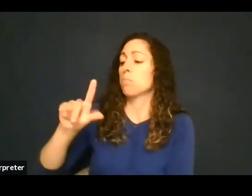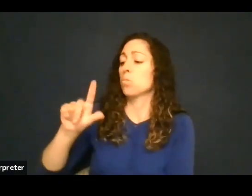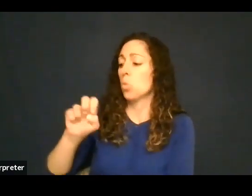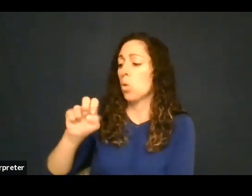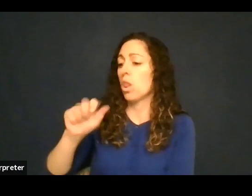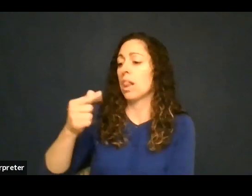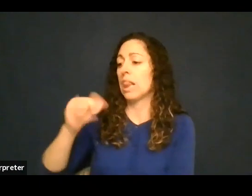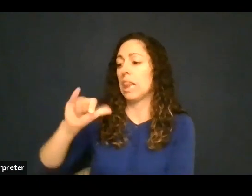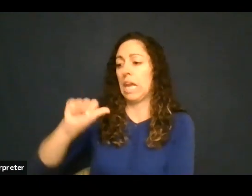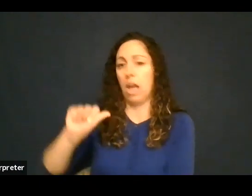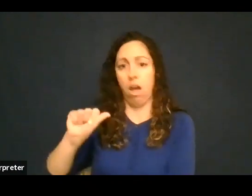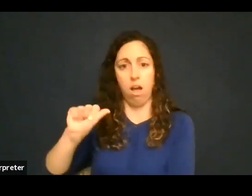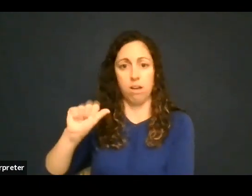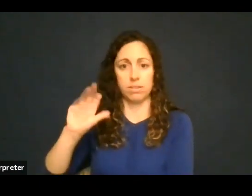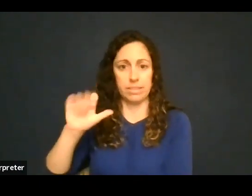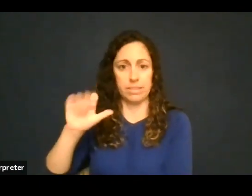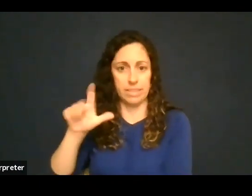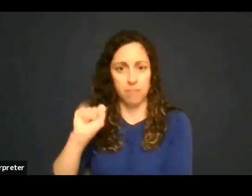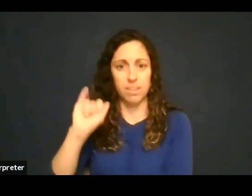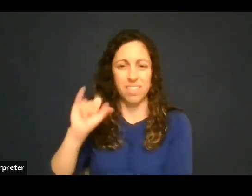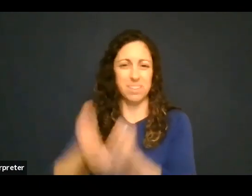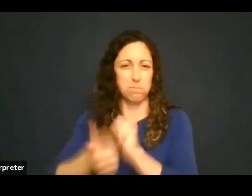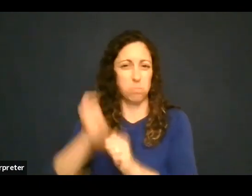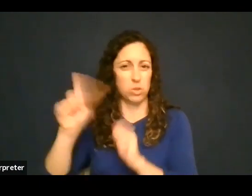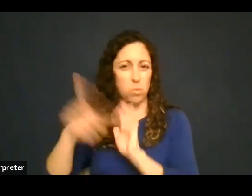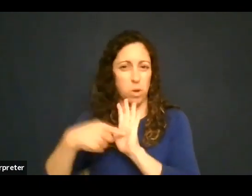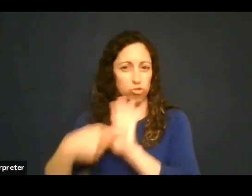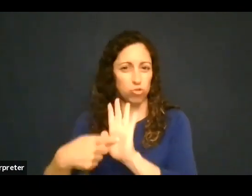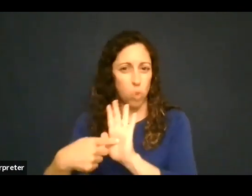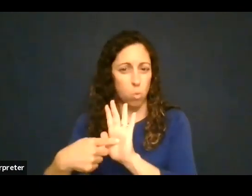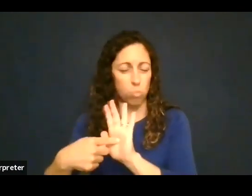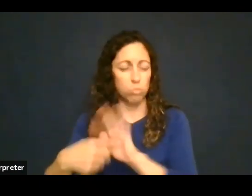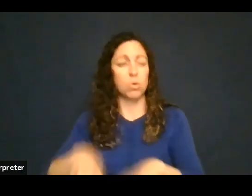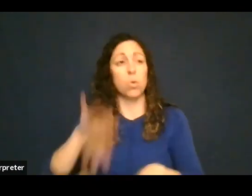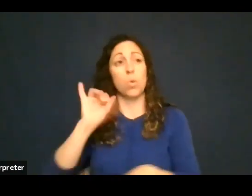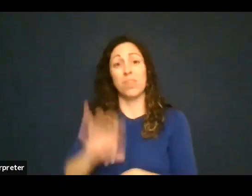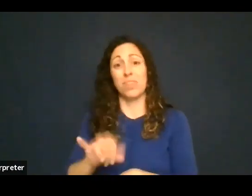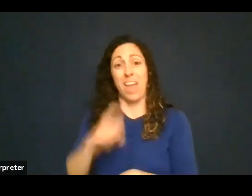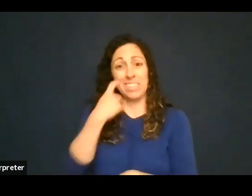And that new finding gives the research community and her,